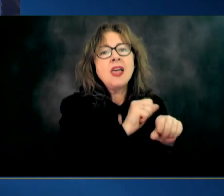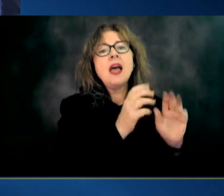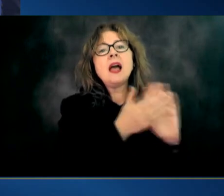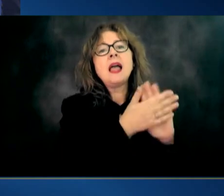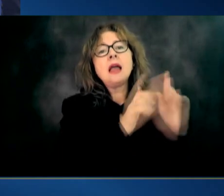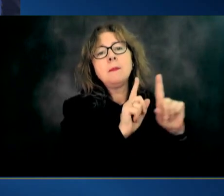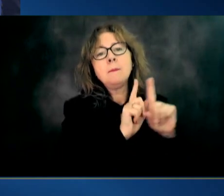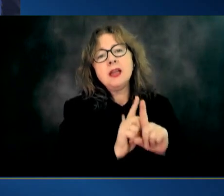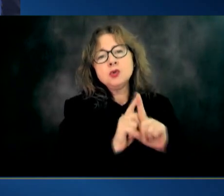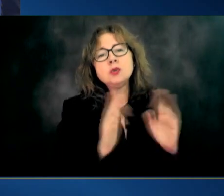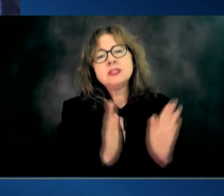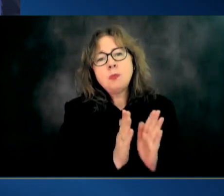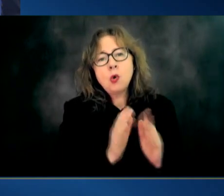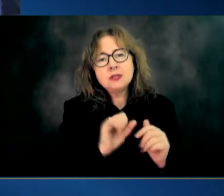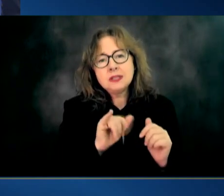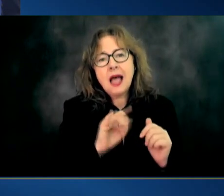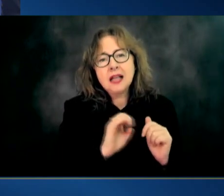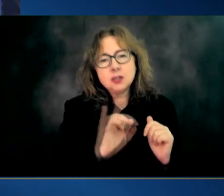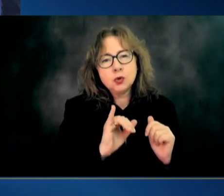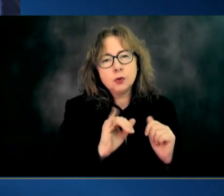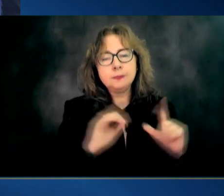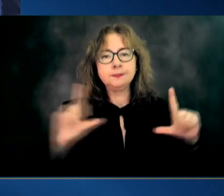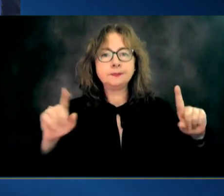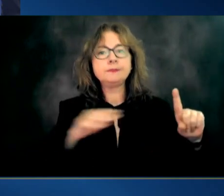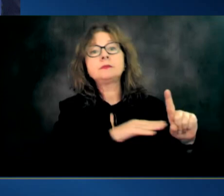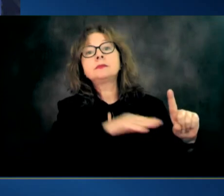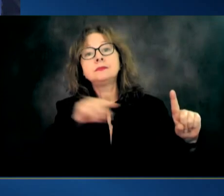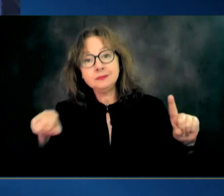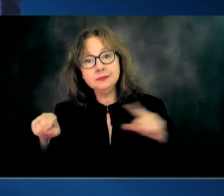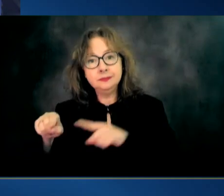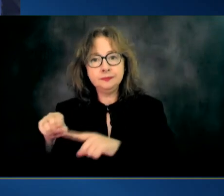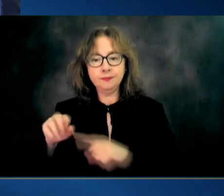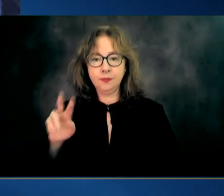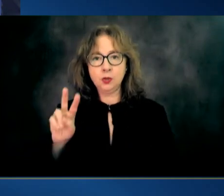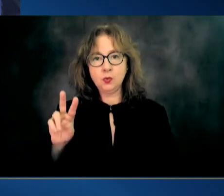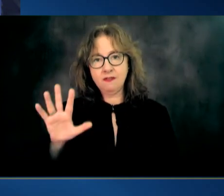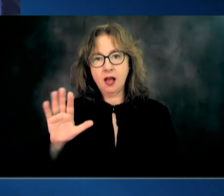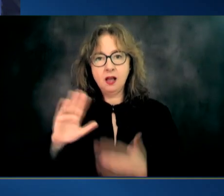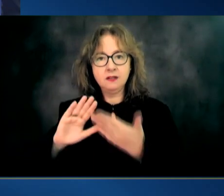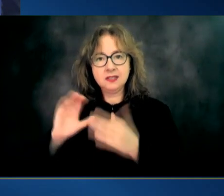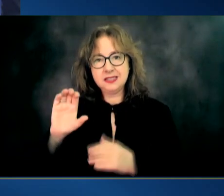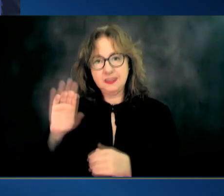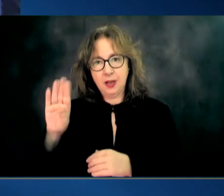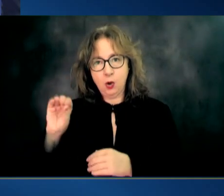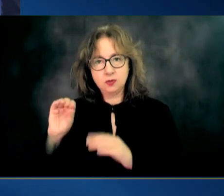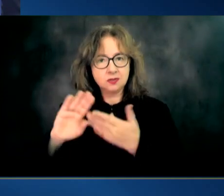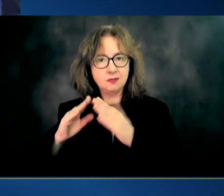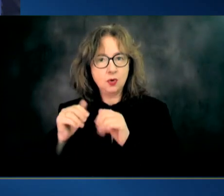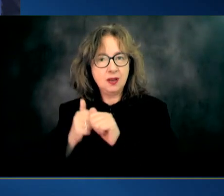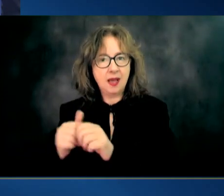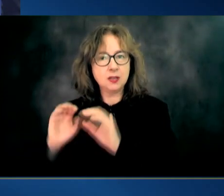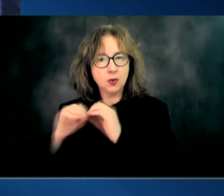On the other corner of our triangle, we have 25 community-based organizations. They are a newer